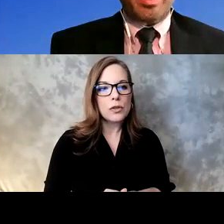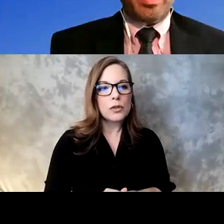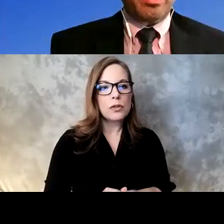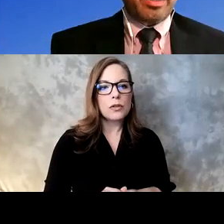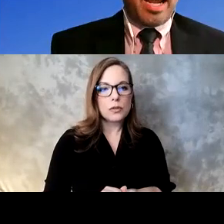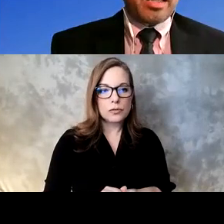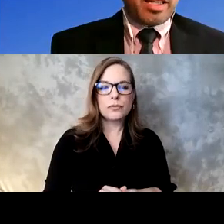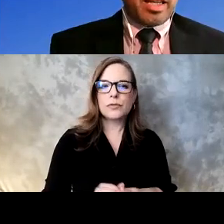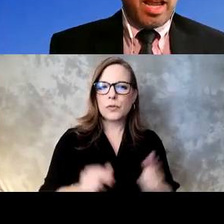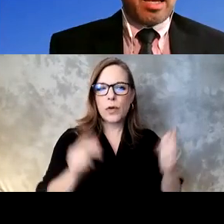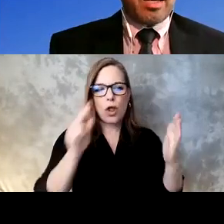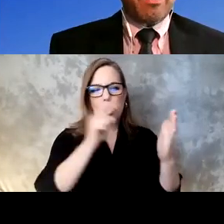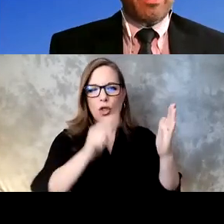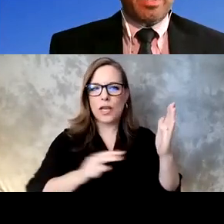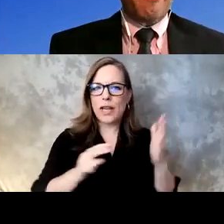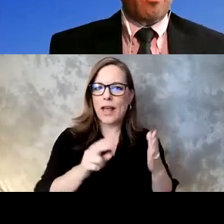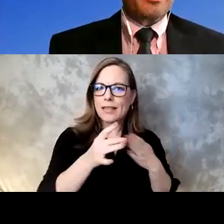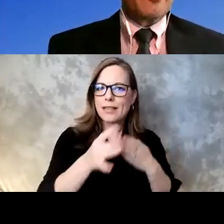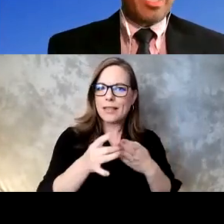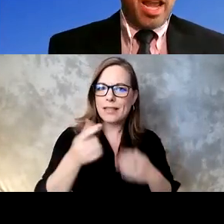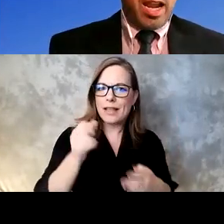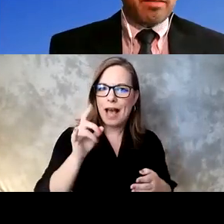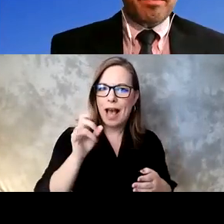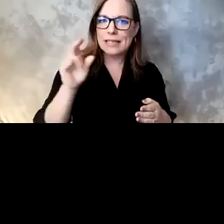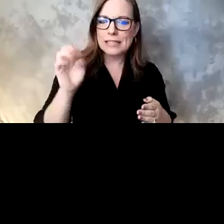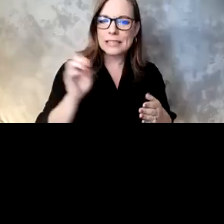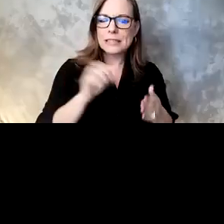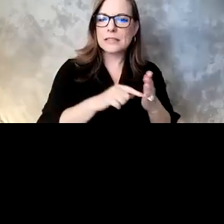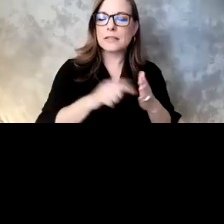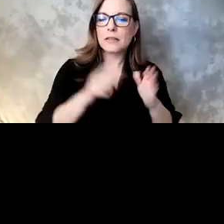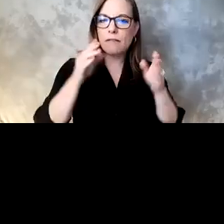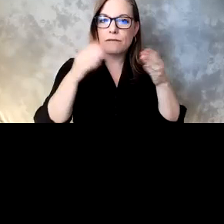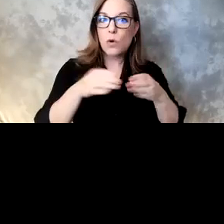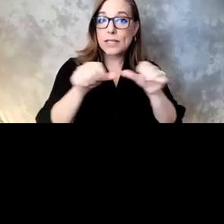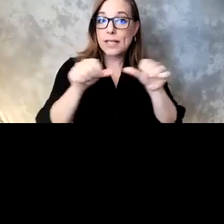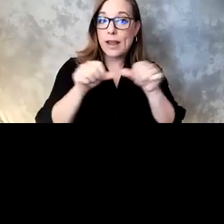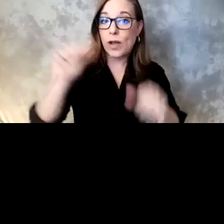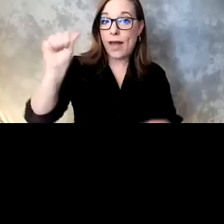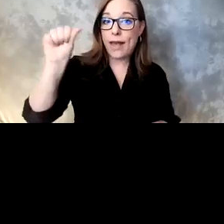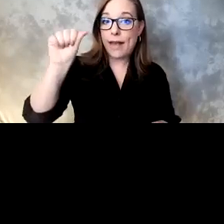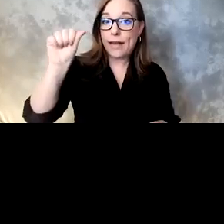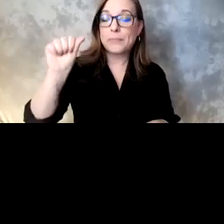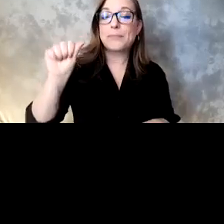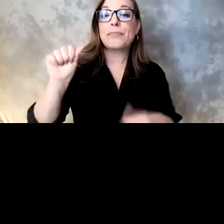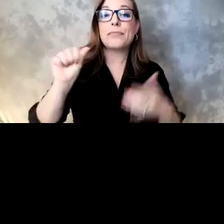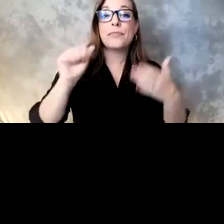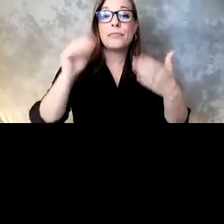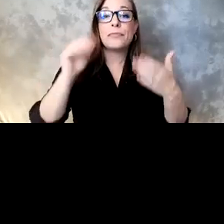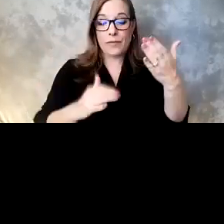and we look at the Guidance at the end of Focus Area A. At the end of Focus Area A there's